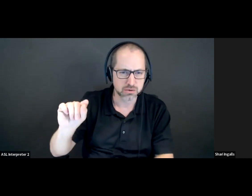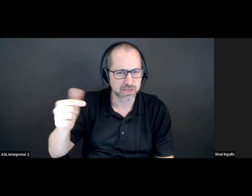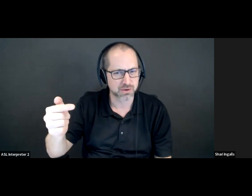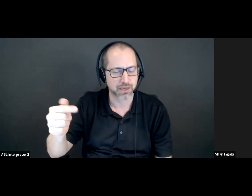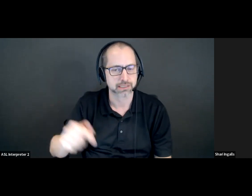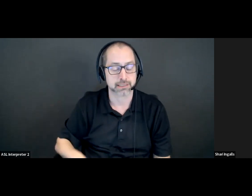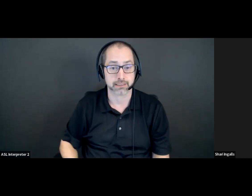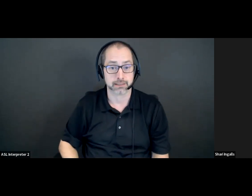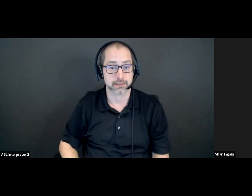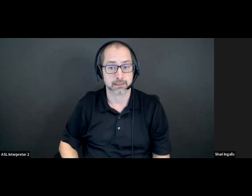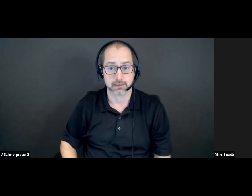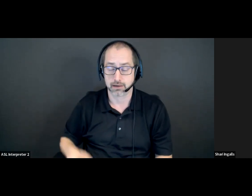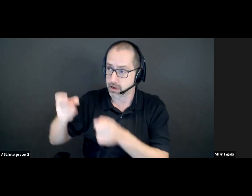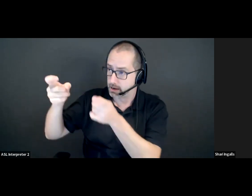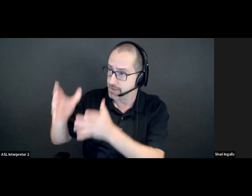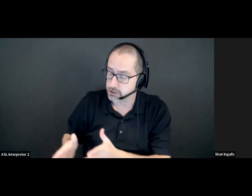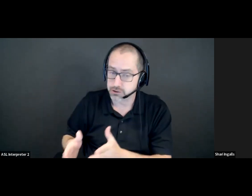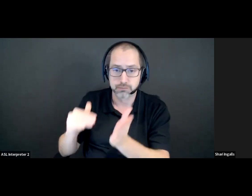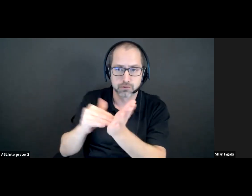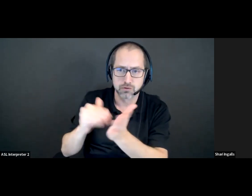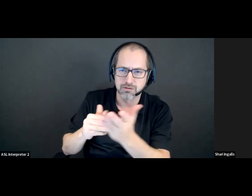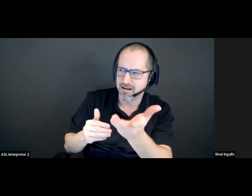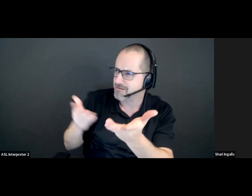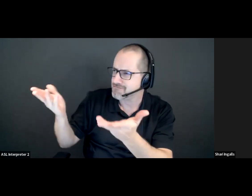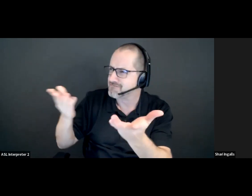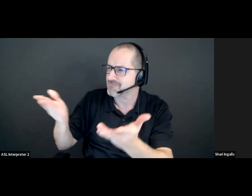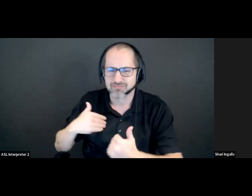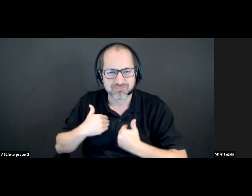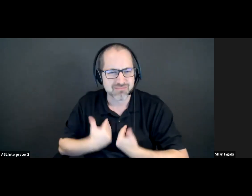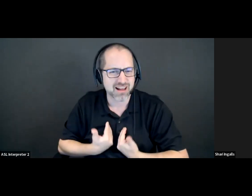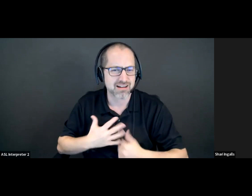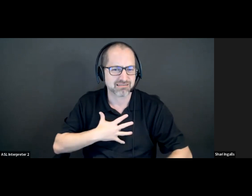my manager and my physician about my ongoing fatigue, shortness of breath on exertion and